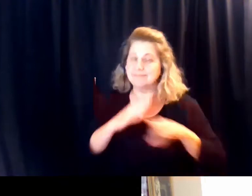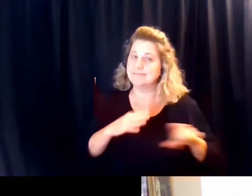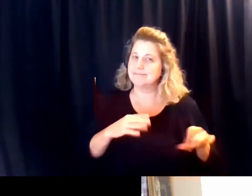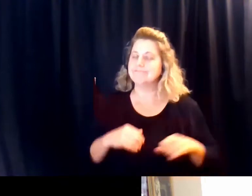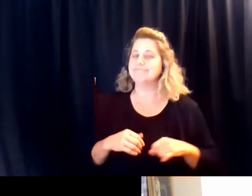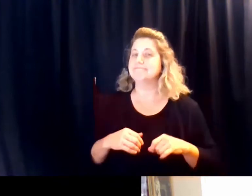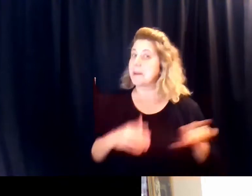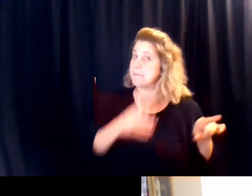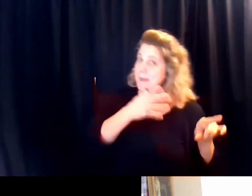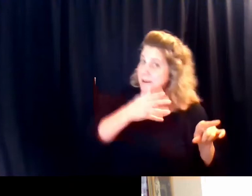Judith Heumann: I was from Brooklyn.